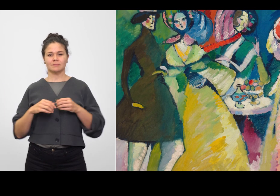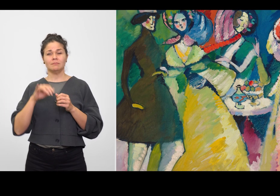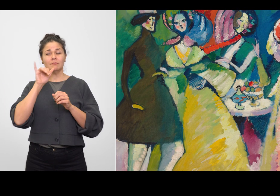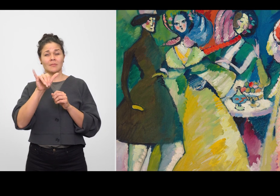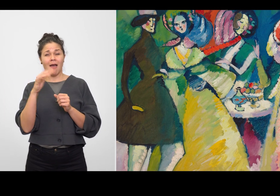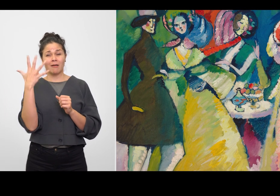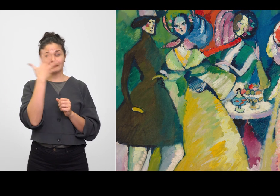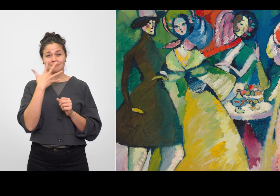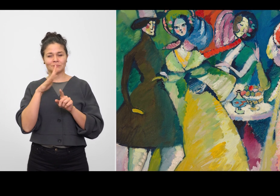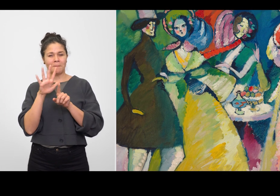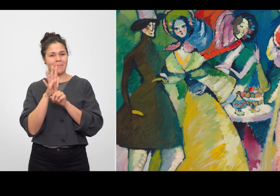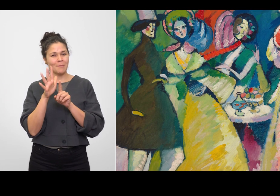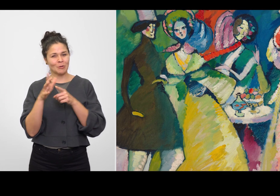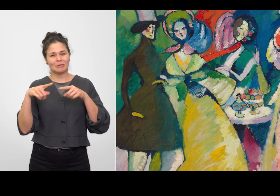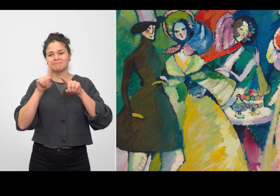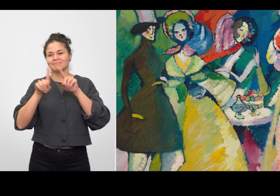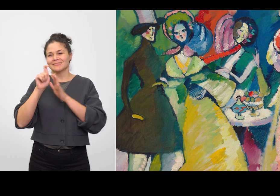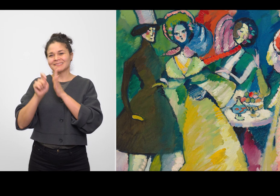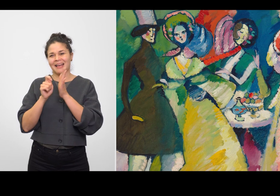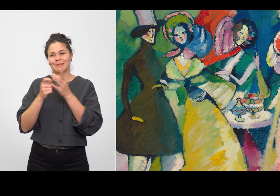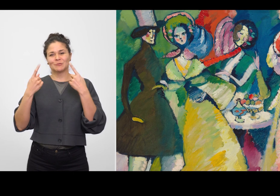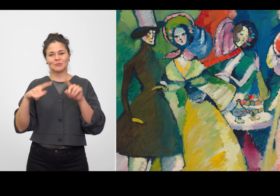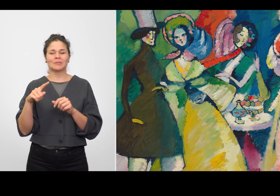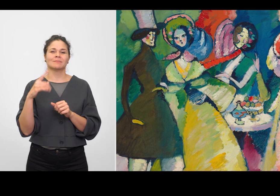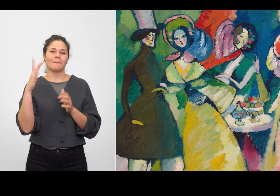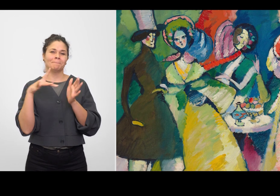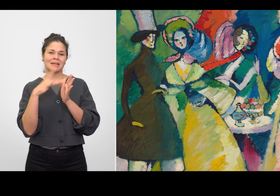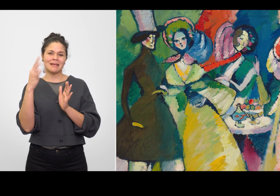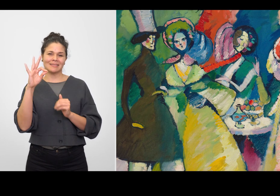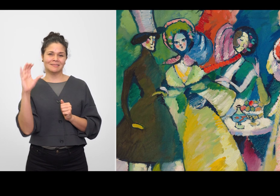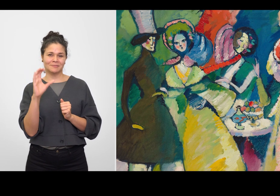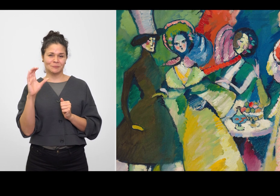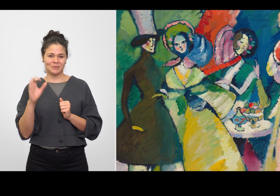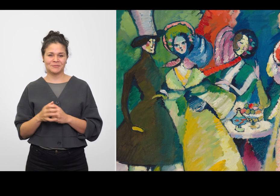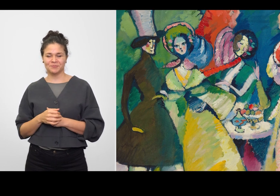popular at various times since the mid-19th century.